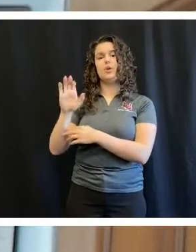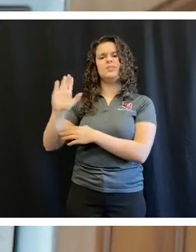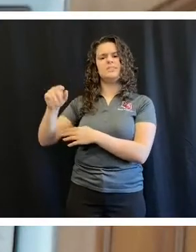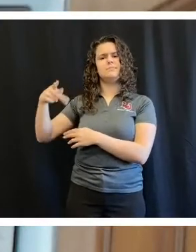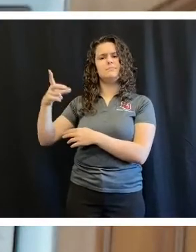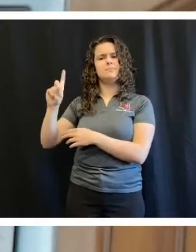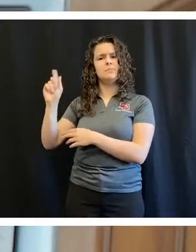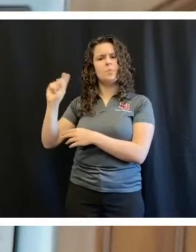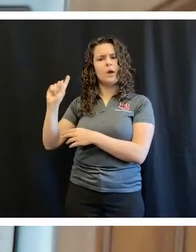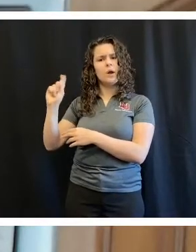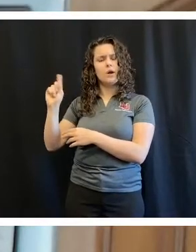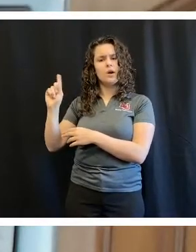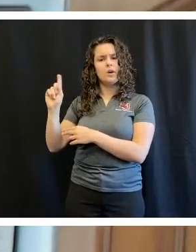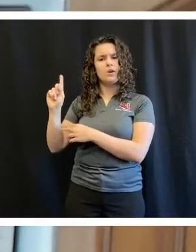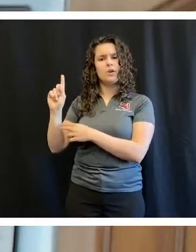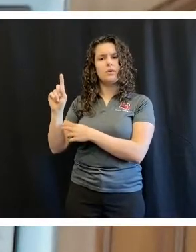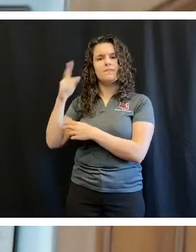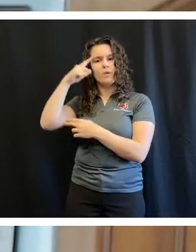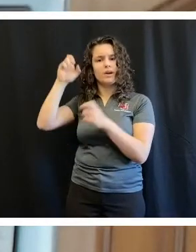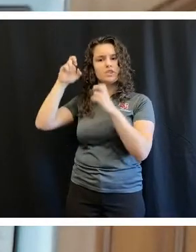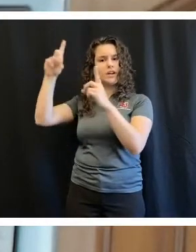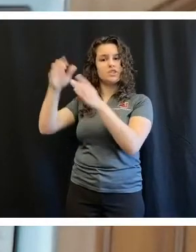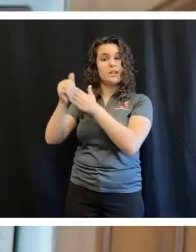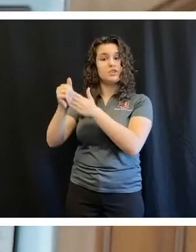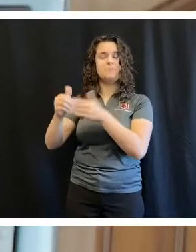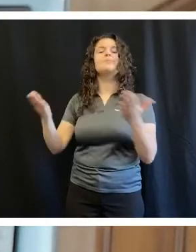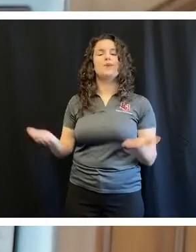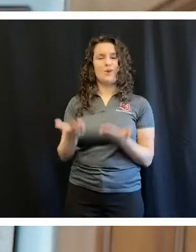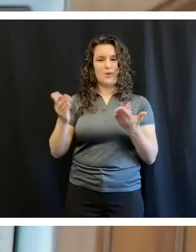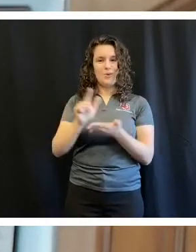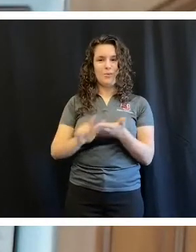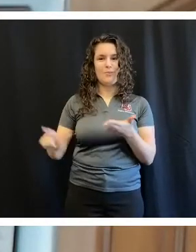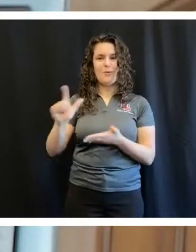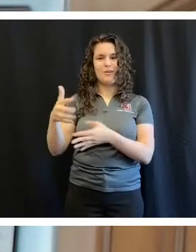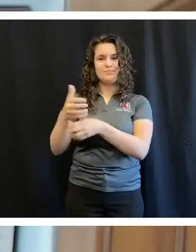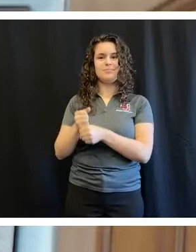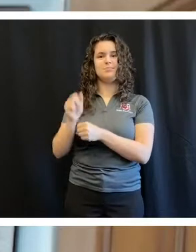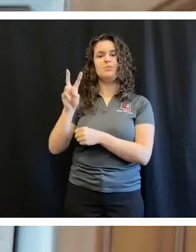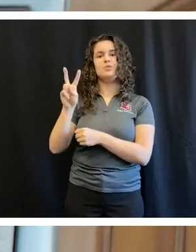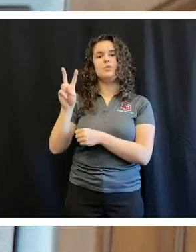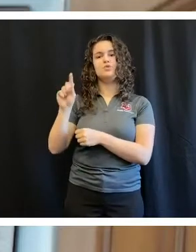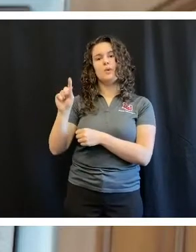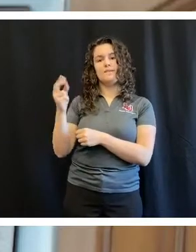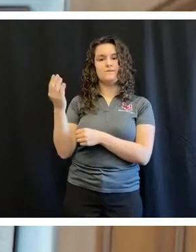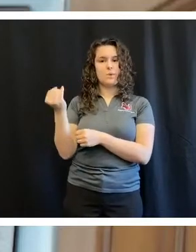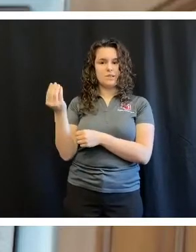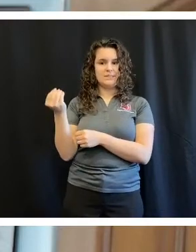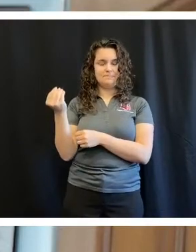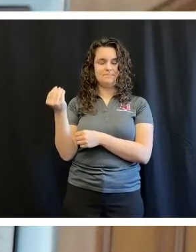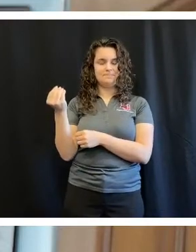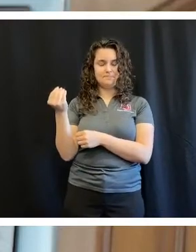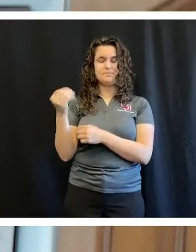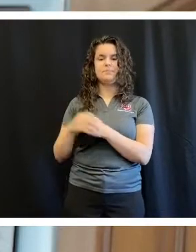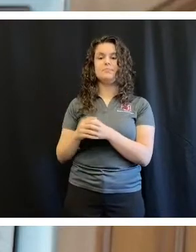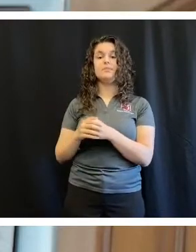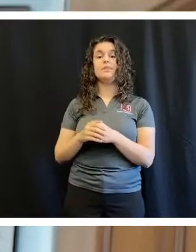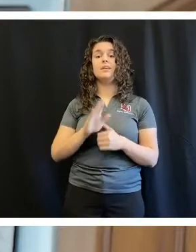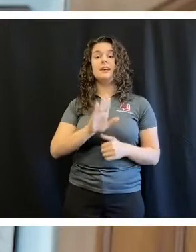in Educational Leadership here at Lamar University in 2014. He received his BS in Computer Science in 1990,